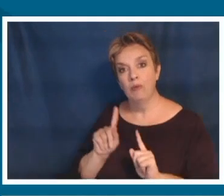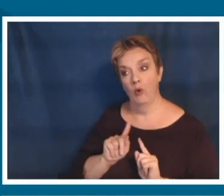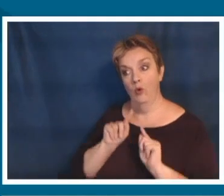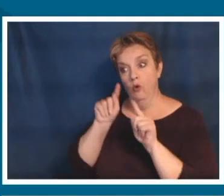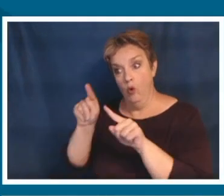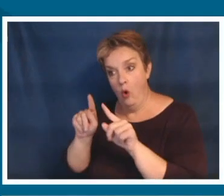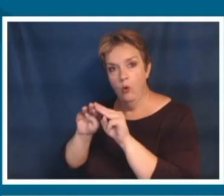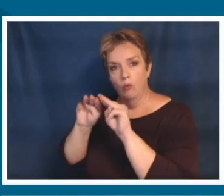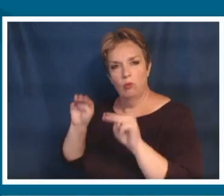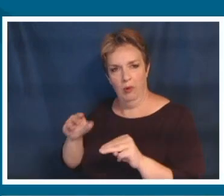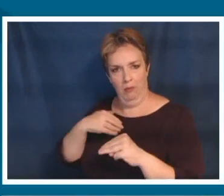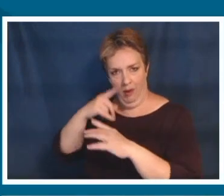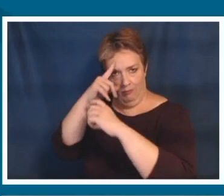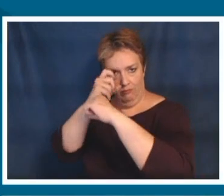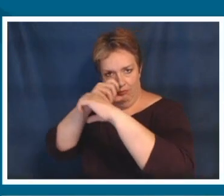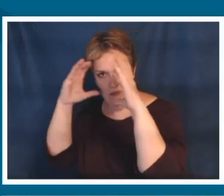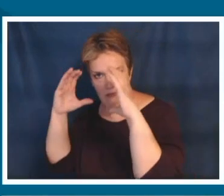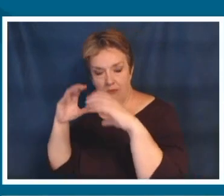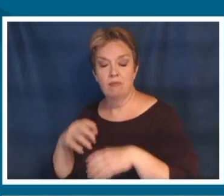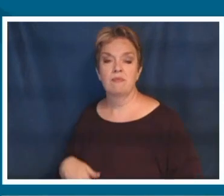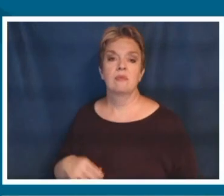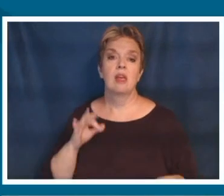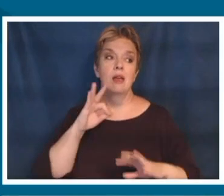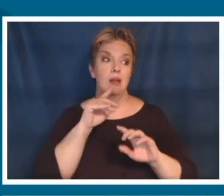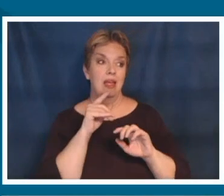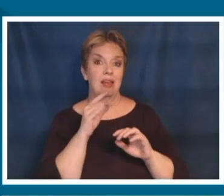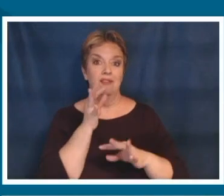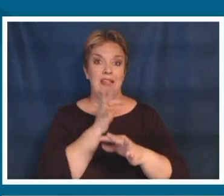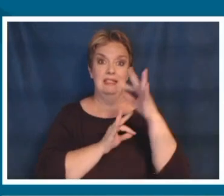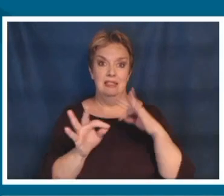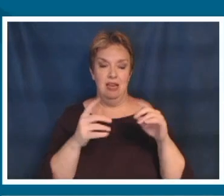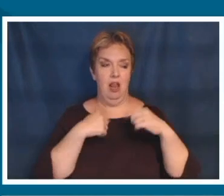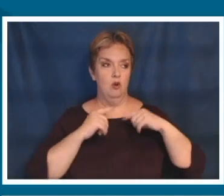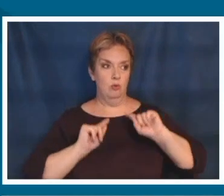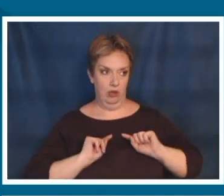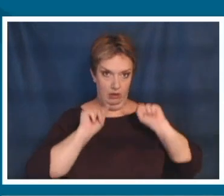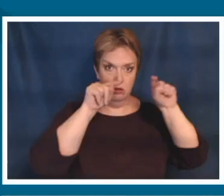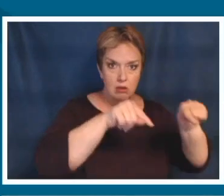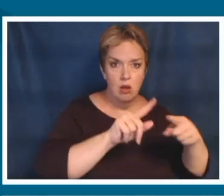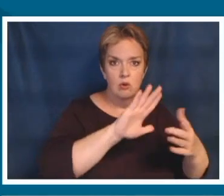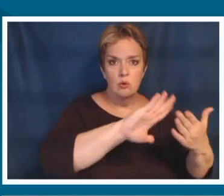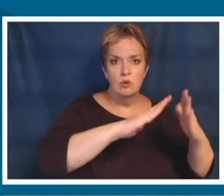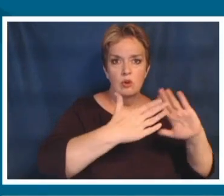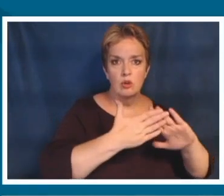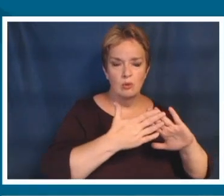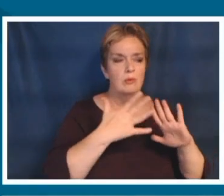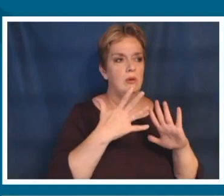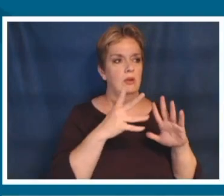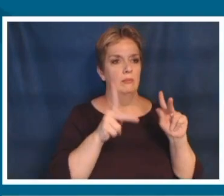are different spaces than when you require people to kind of assimilate